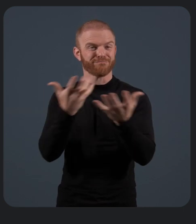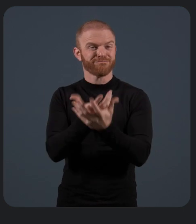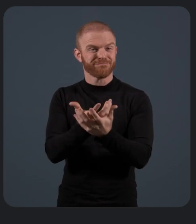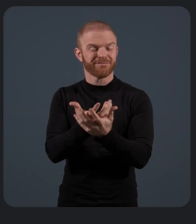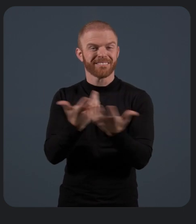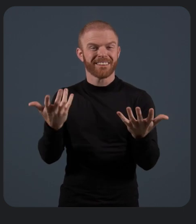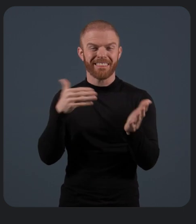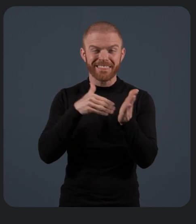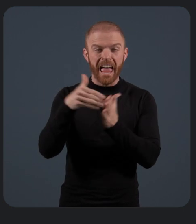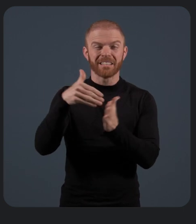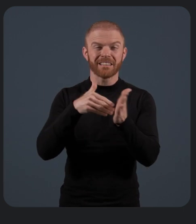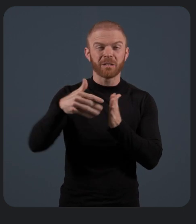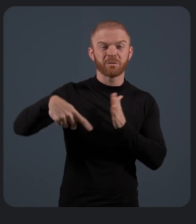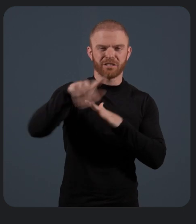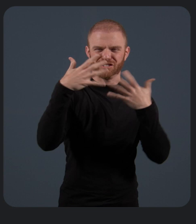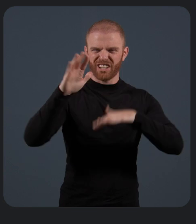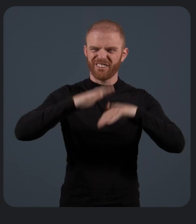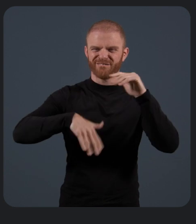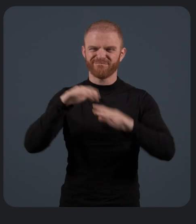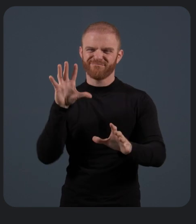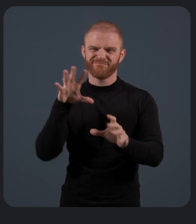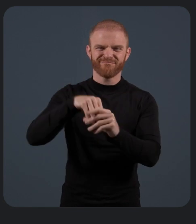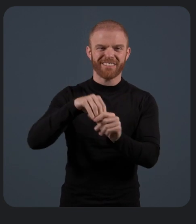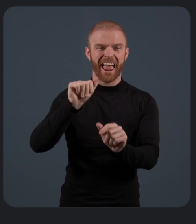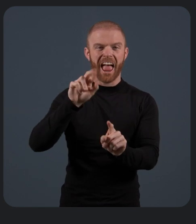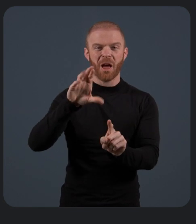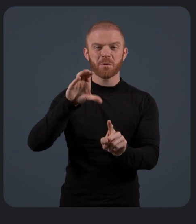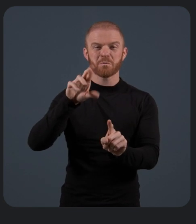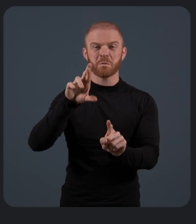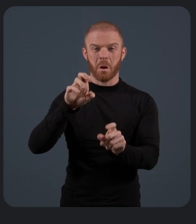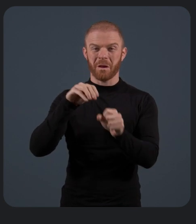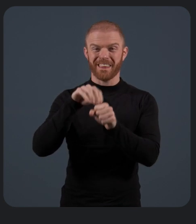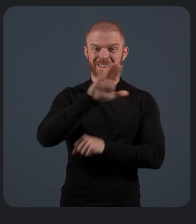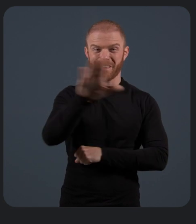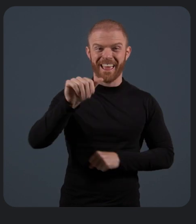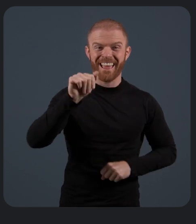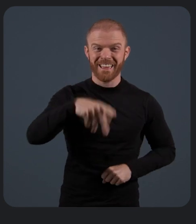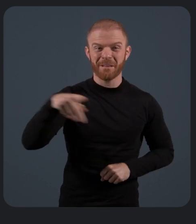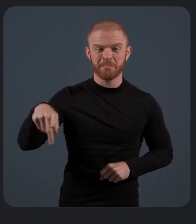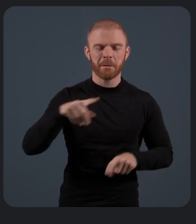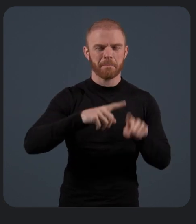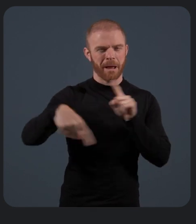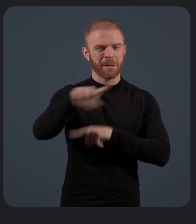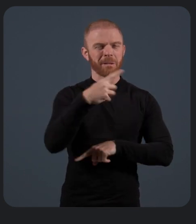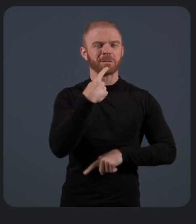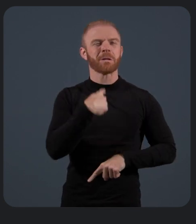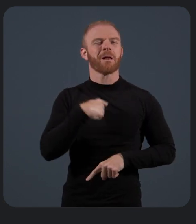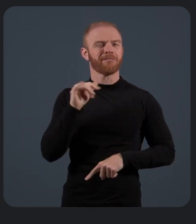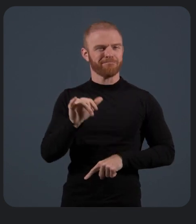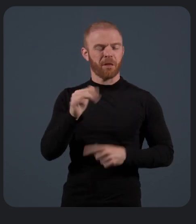Thousands of you are already building ARCore into your apps. But you told us that you want to create applications